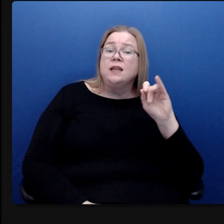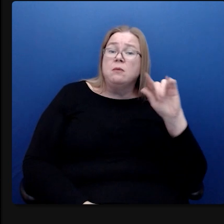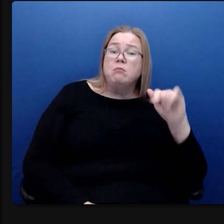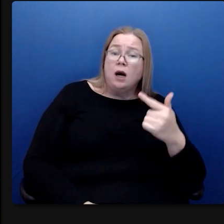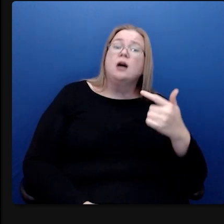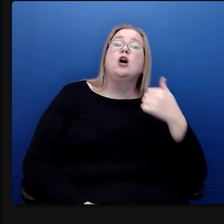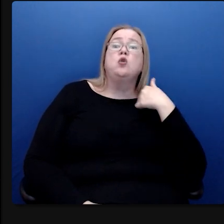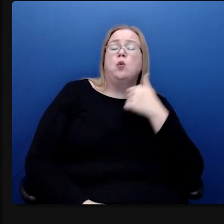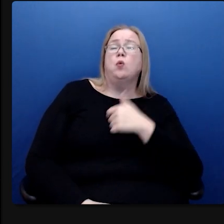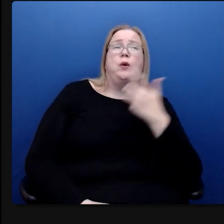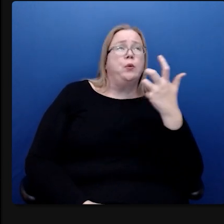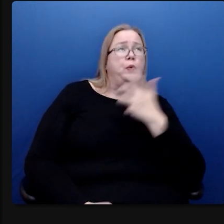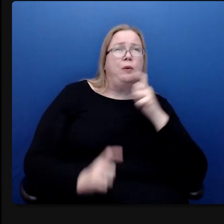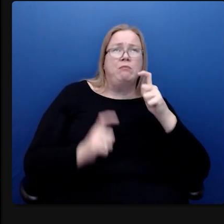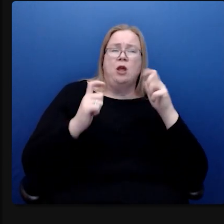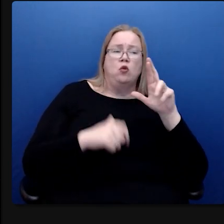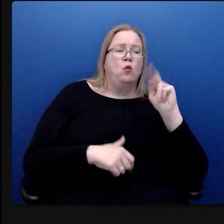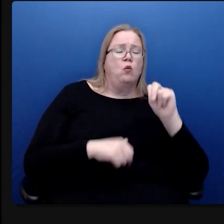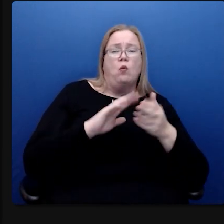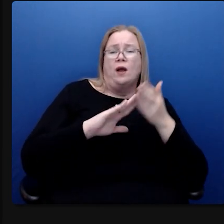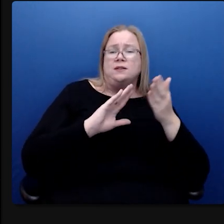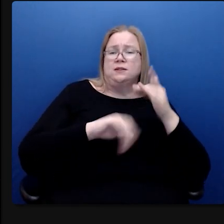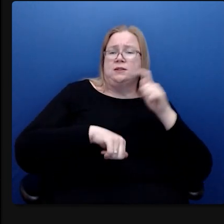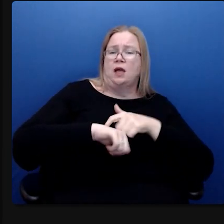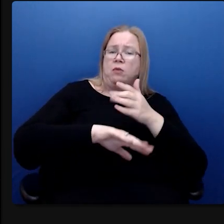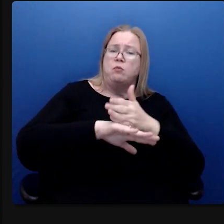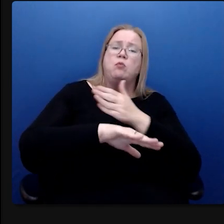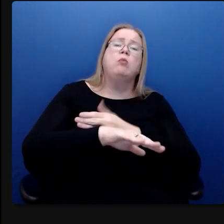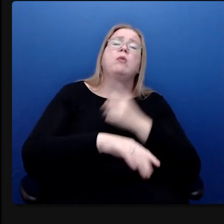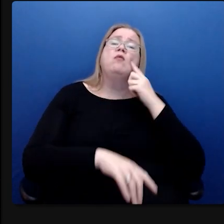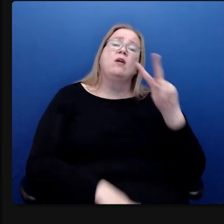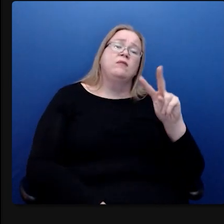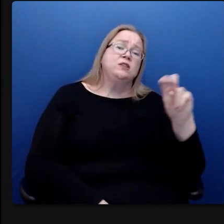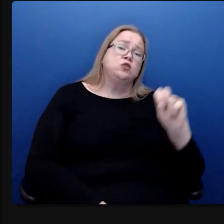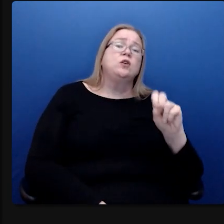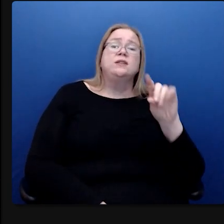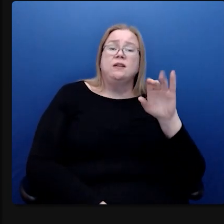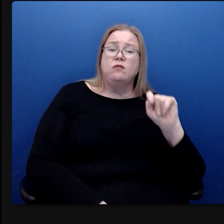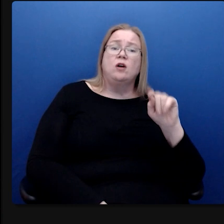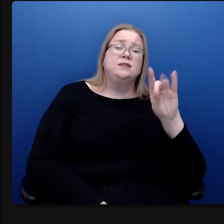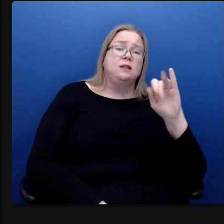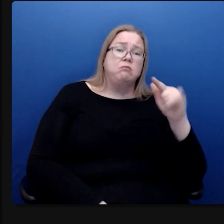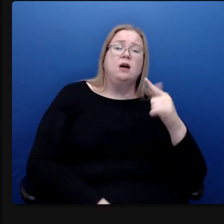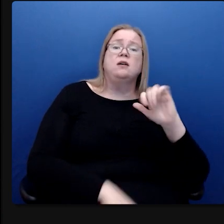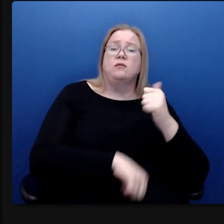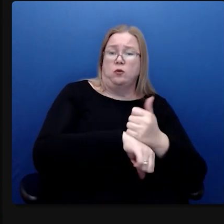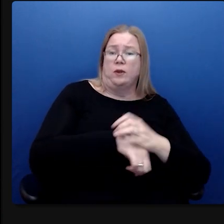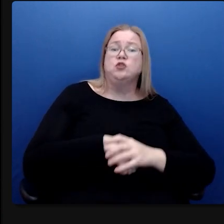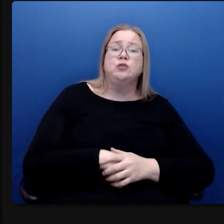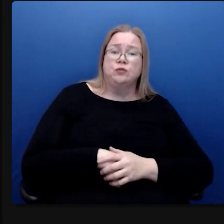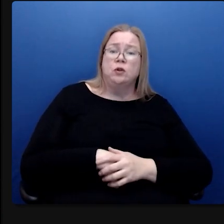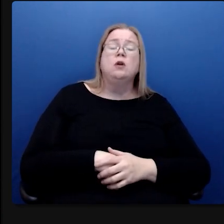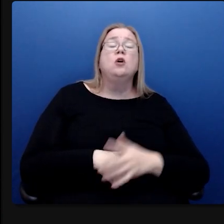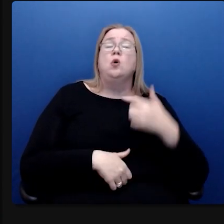For debugging, we made incredible runtime performance improvements for Visual Studio's default debug configuration.